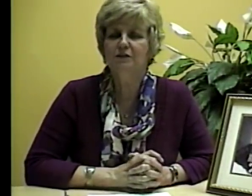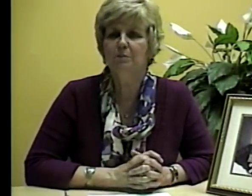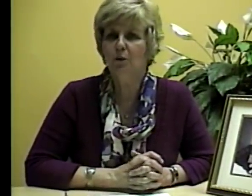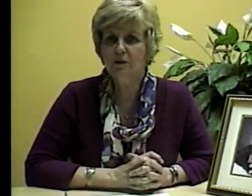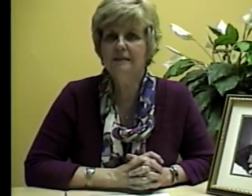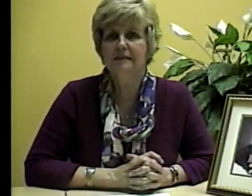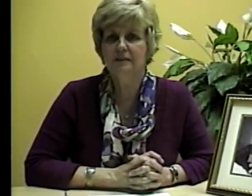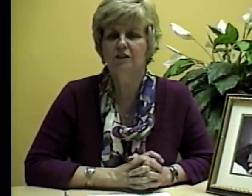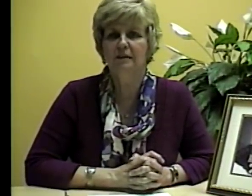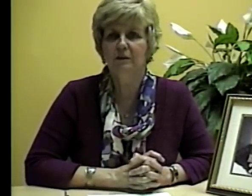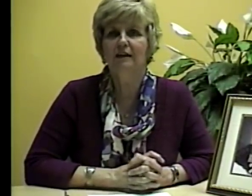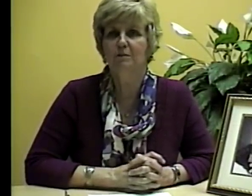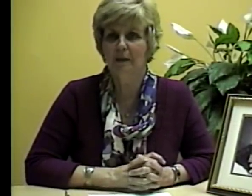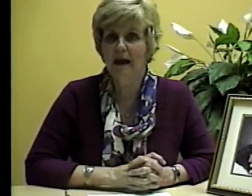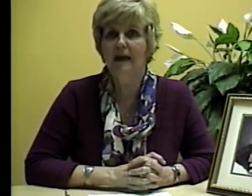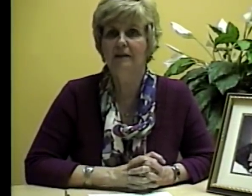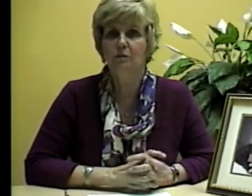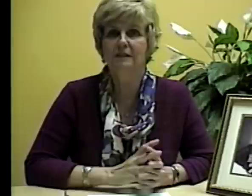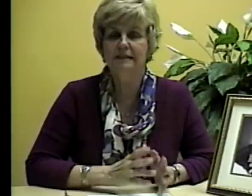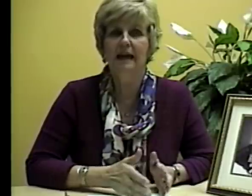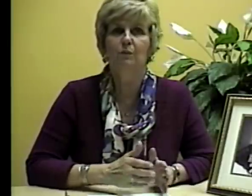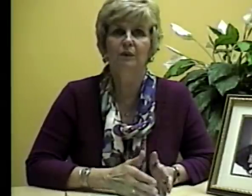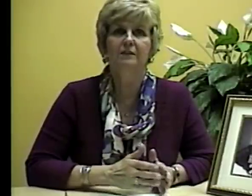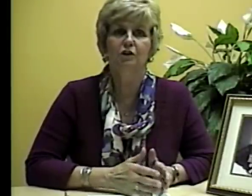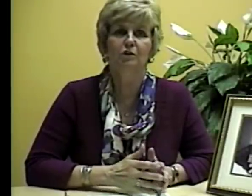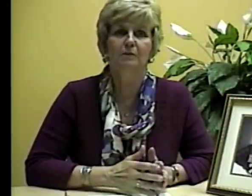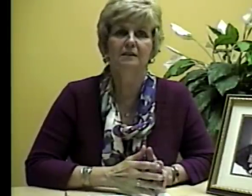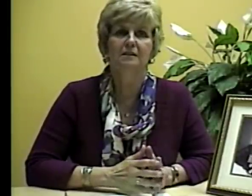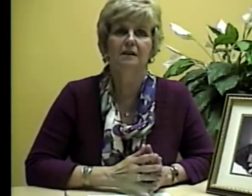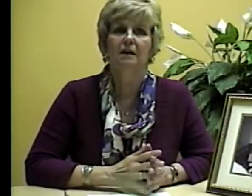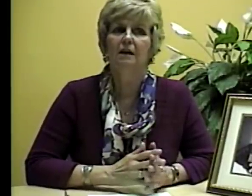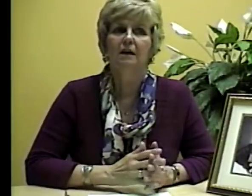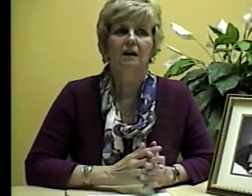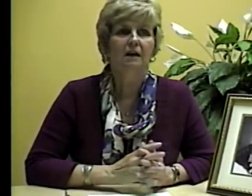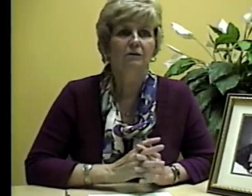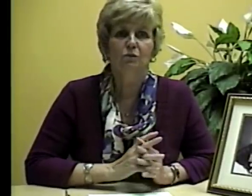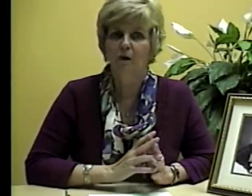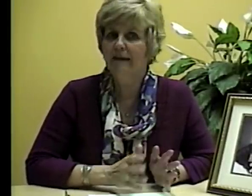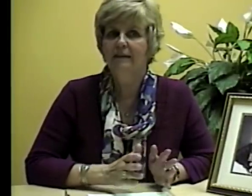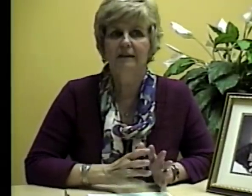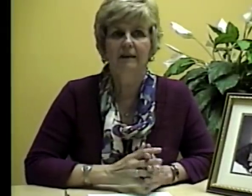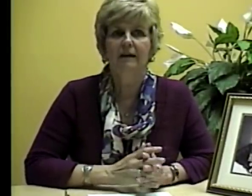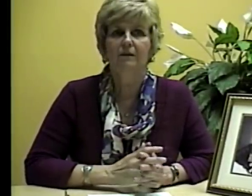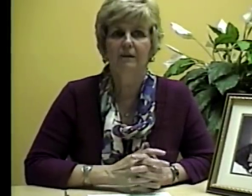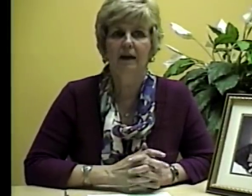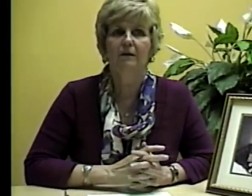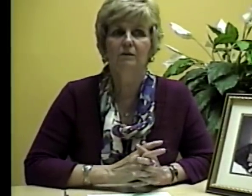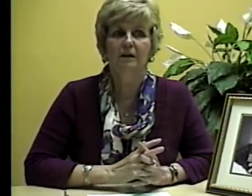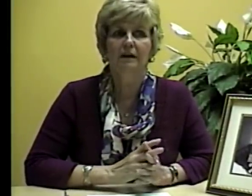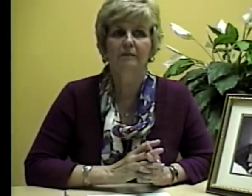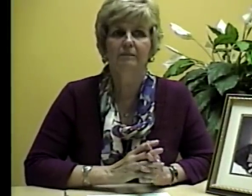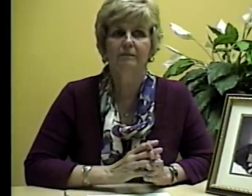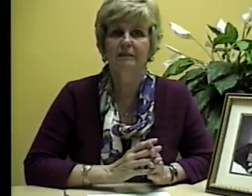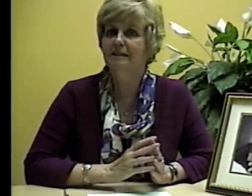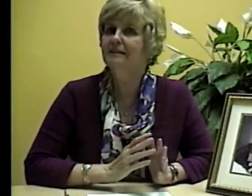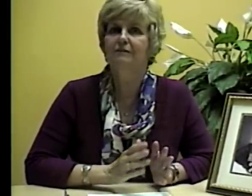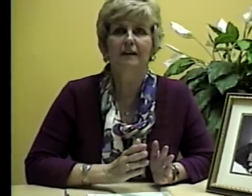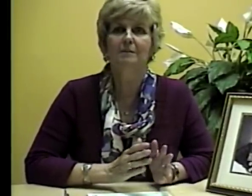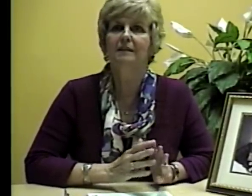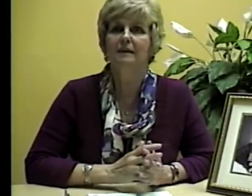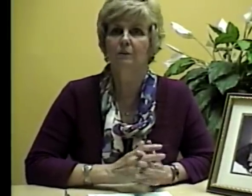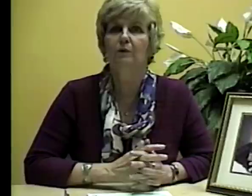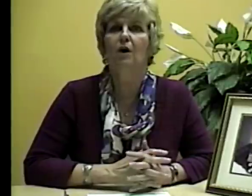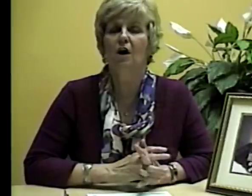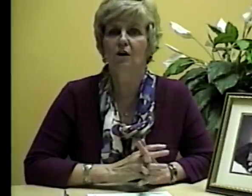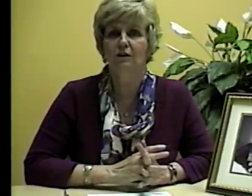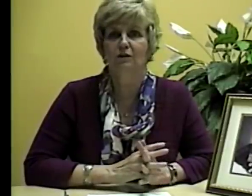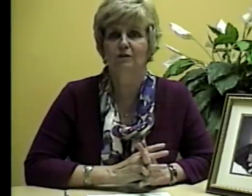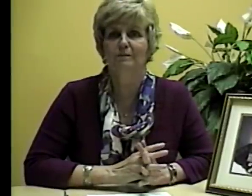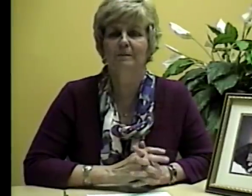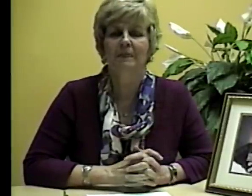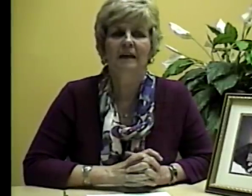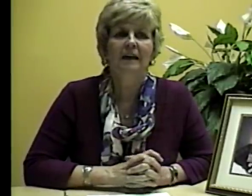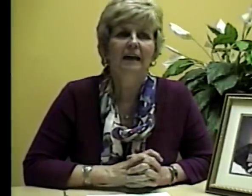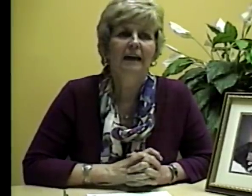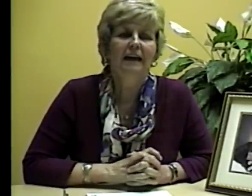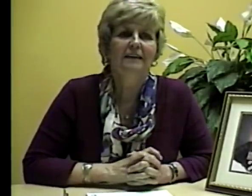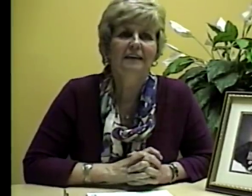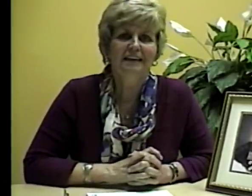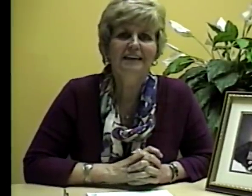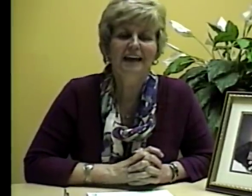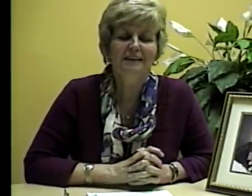most important decision we ever made. We determined that this is a family thing and we will all